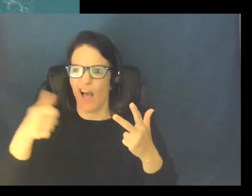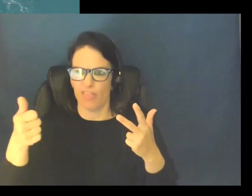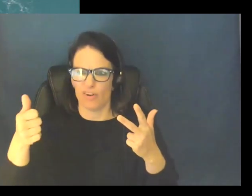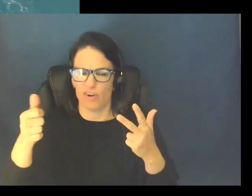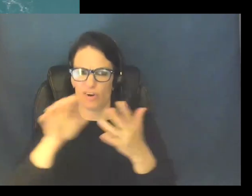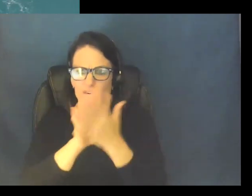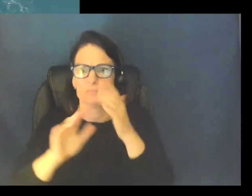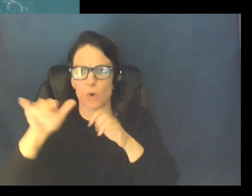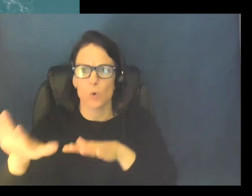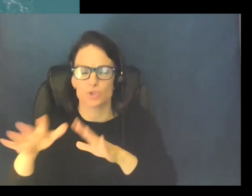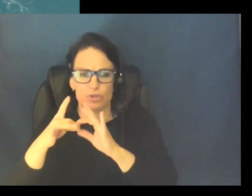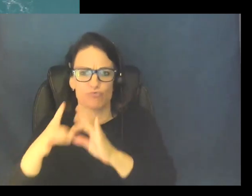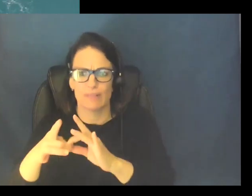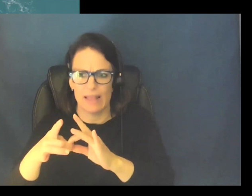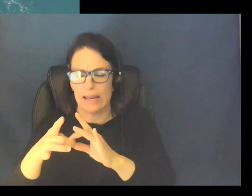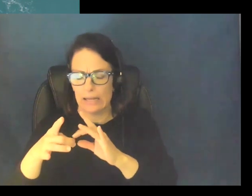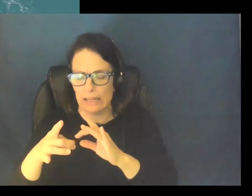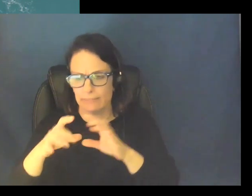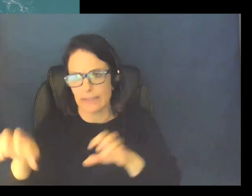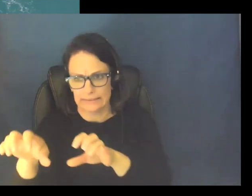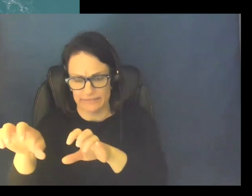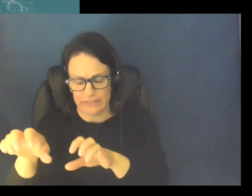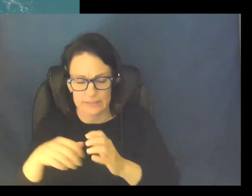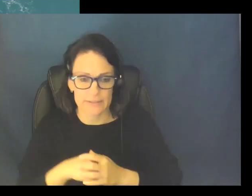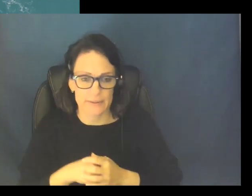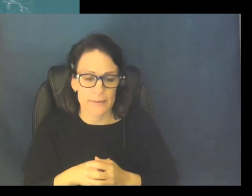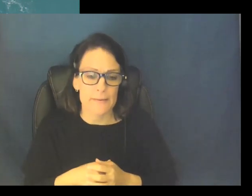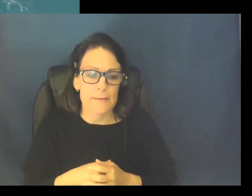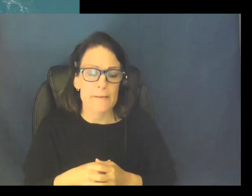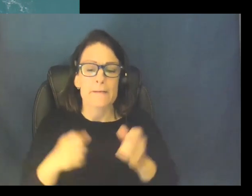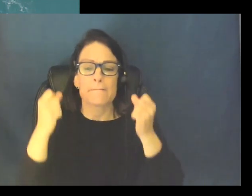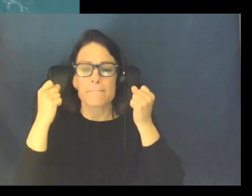: Hi. : We heard you and then you muted yourself again.